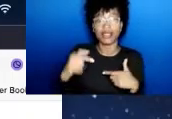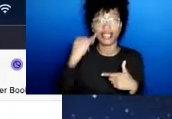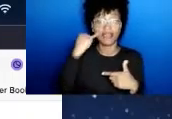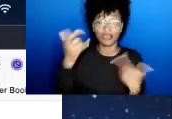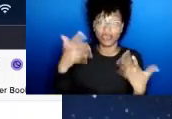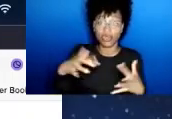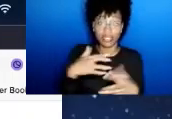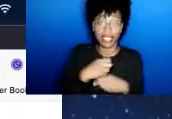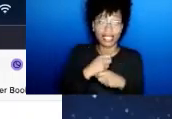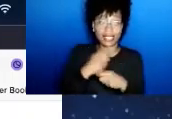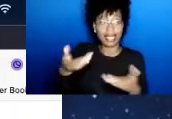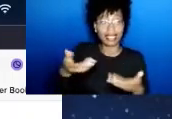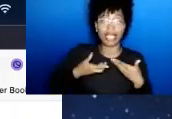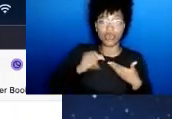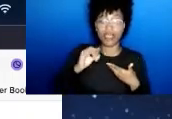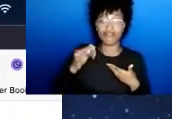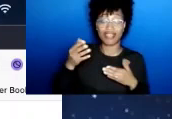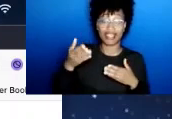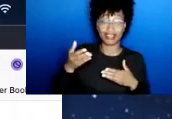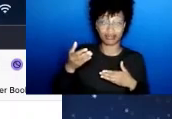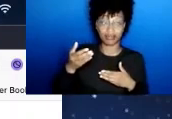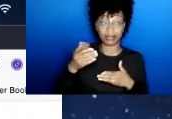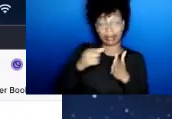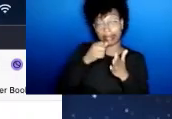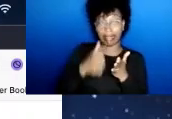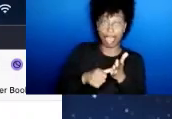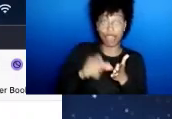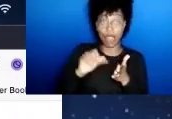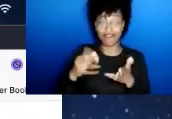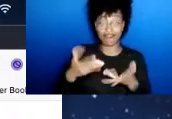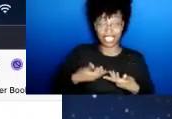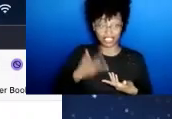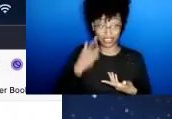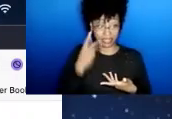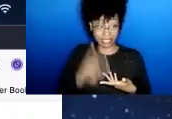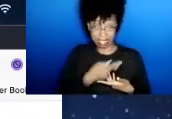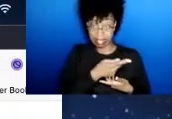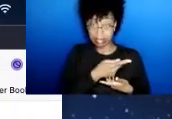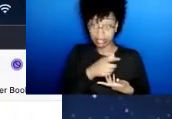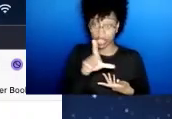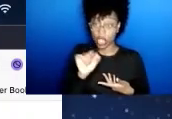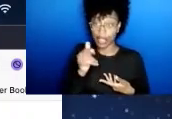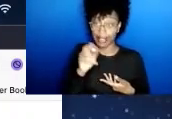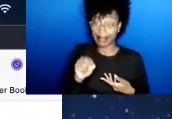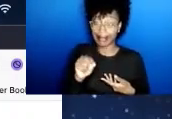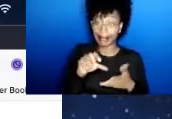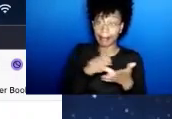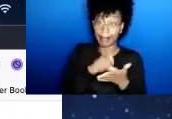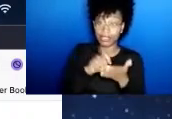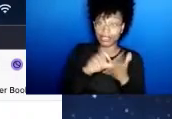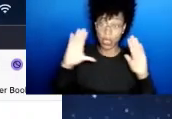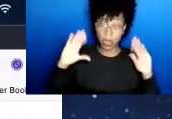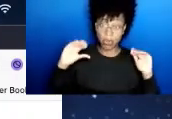of invitation 06:31:09 , hopefully have seen this login page. 06:31:17 The letter of invitation include